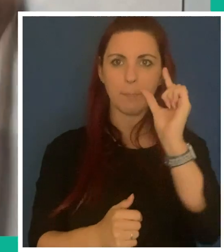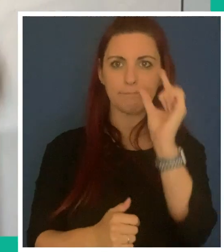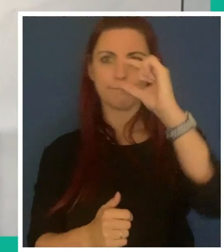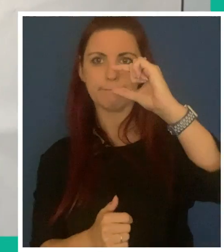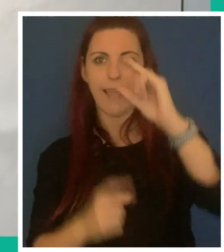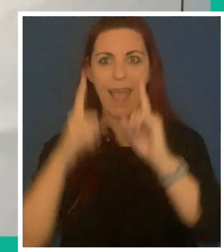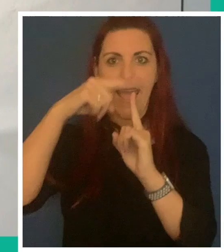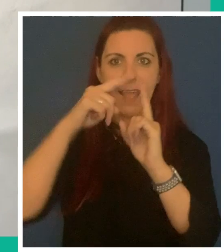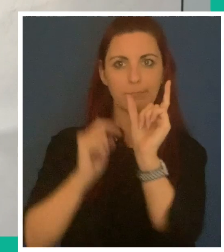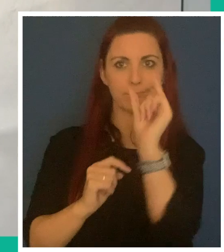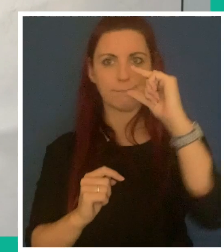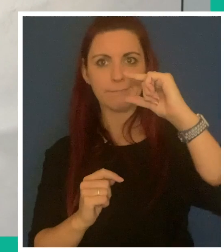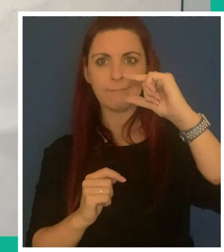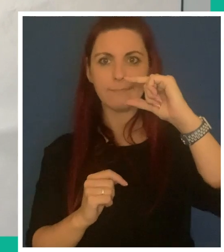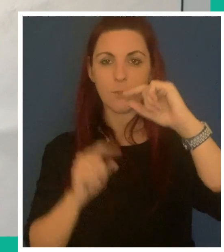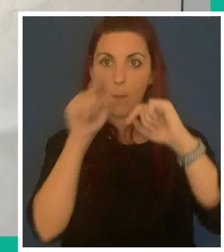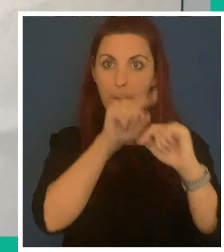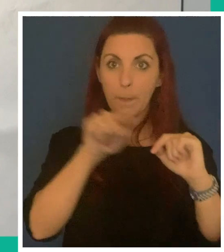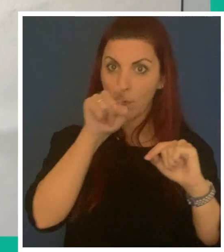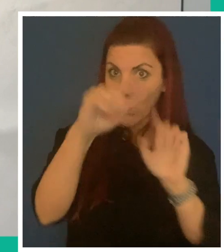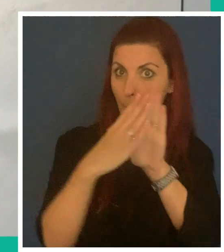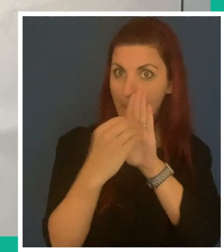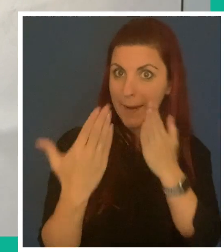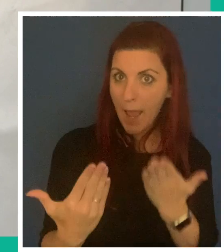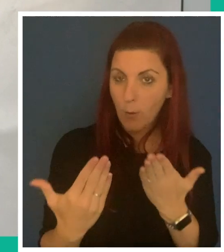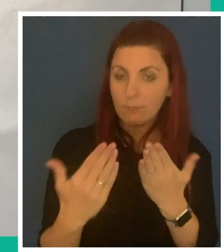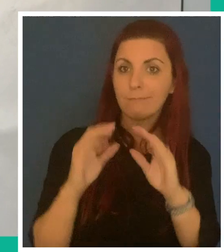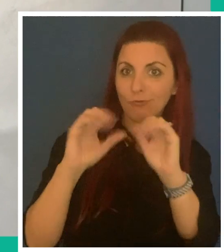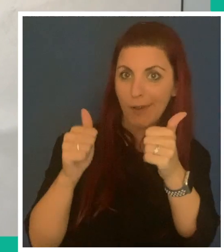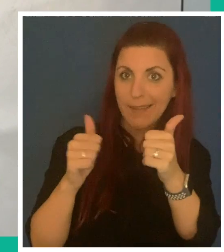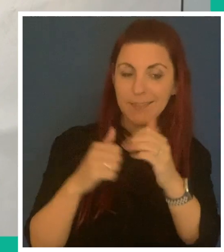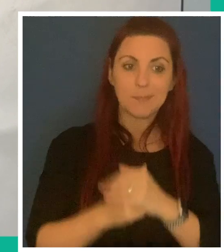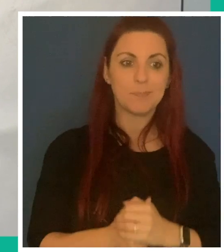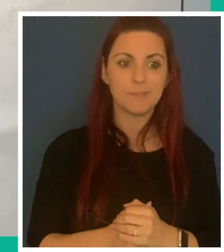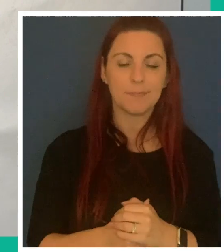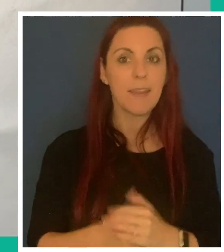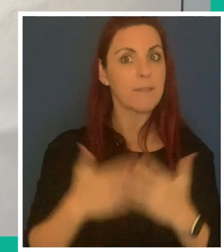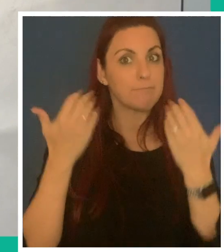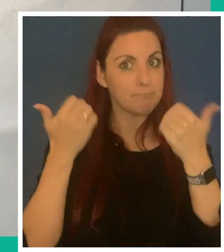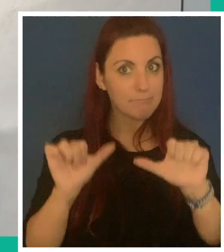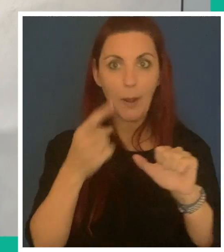want to copy me that would be great, cool. So we have Guzzler's nose, next thing we're going to do is we're going to do